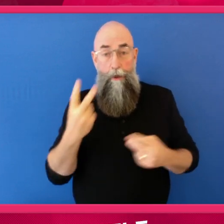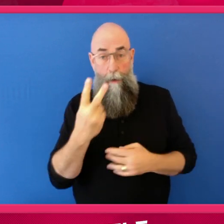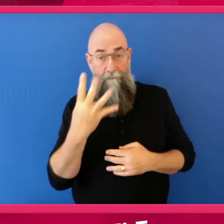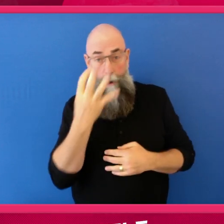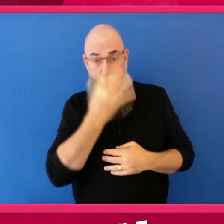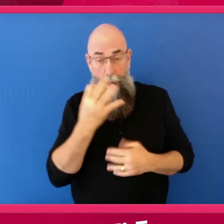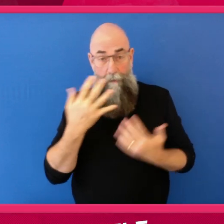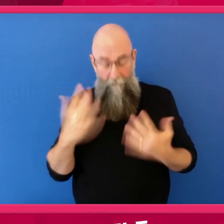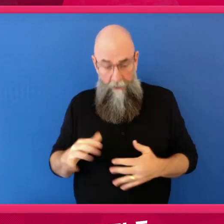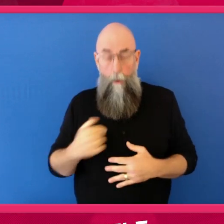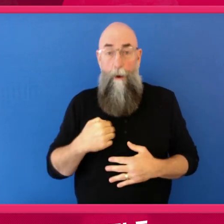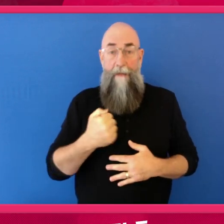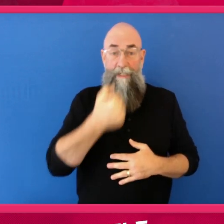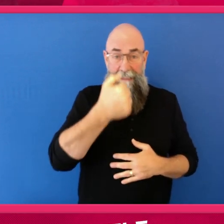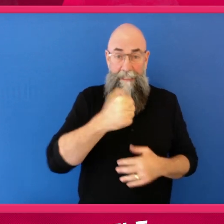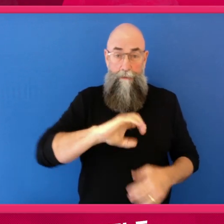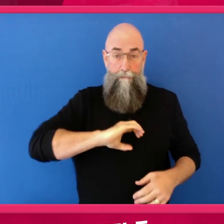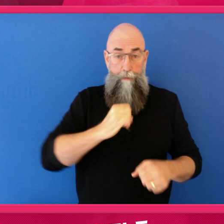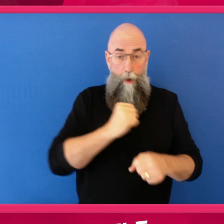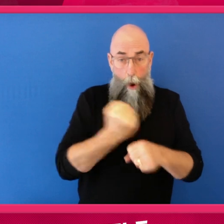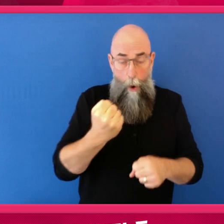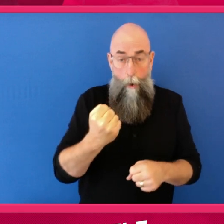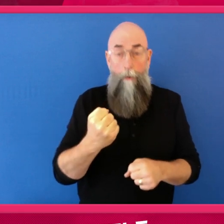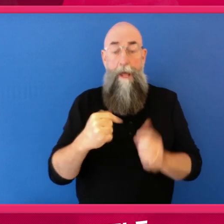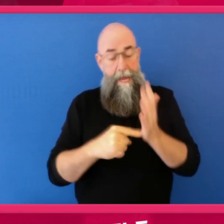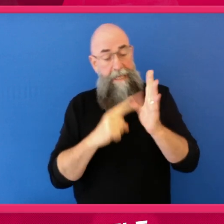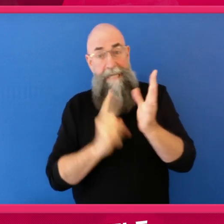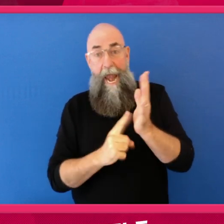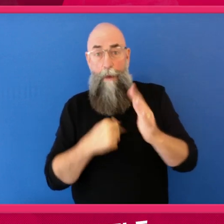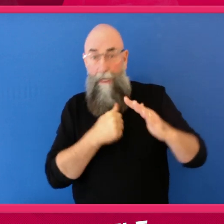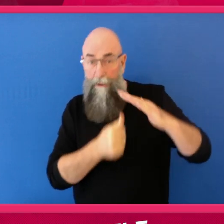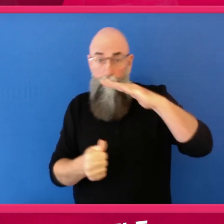the tally. When you go back to the team last night, what, what's the vibe? What's the response?